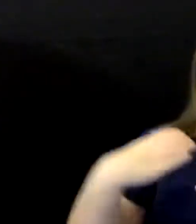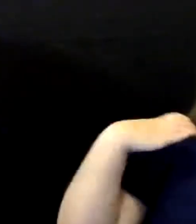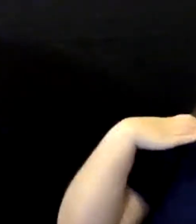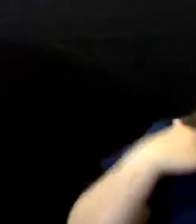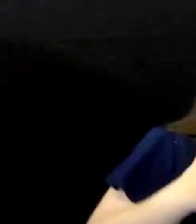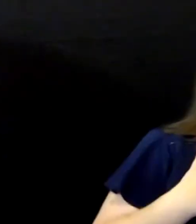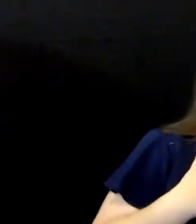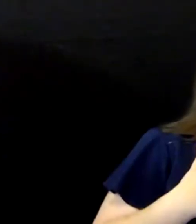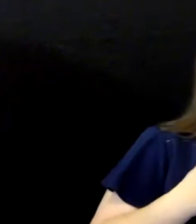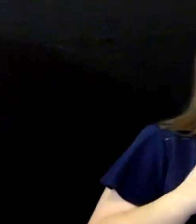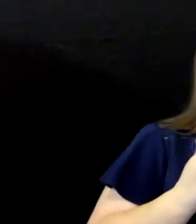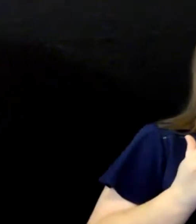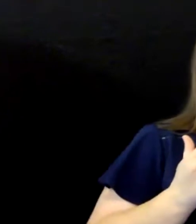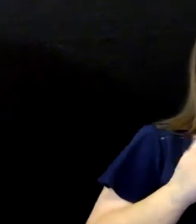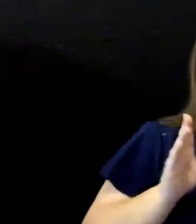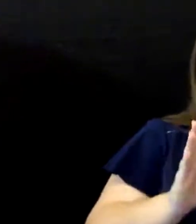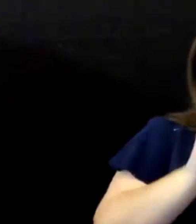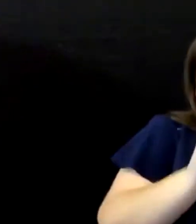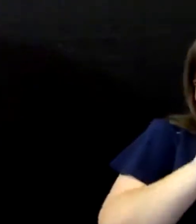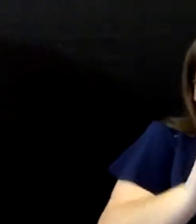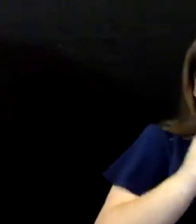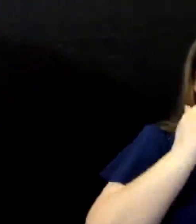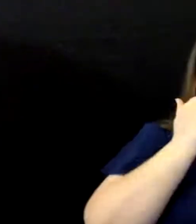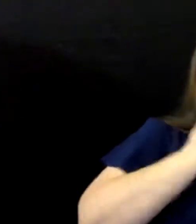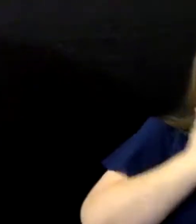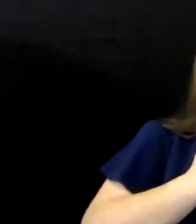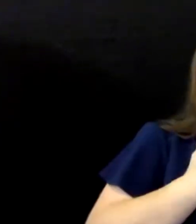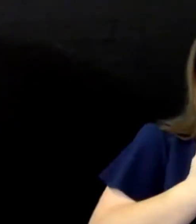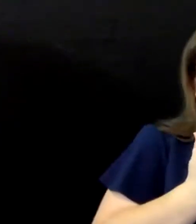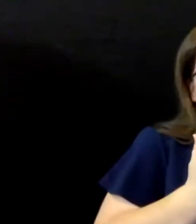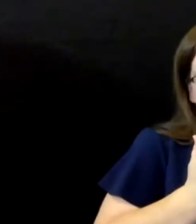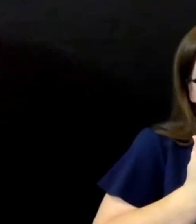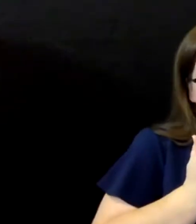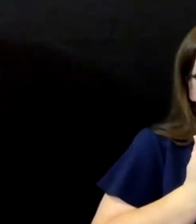talk to directly every day. I'm also not the